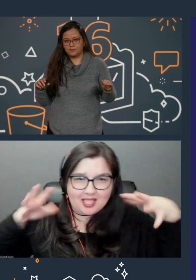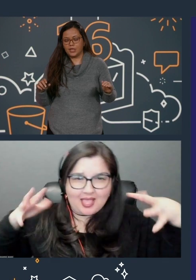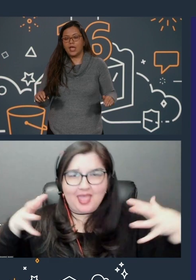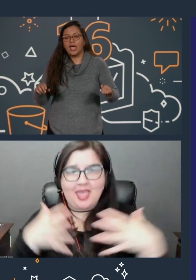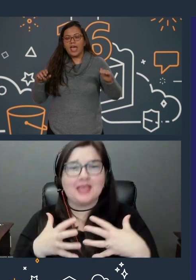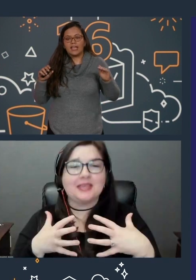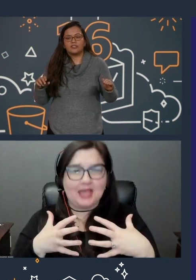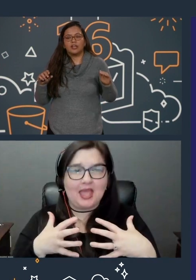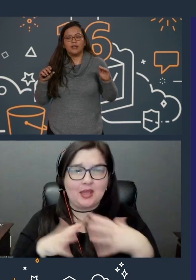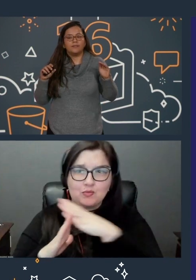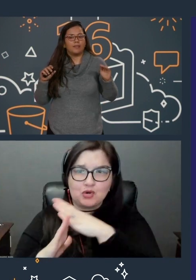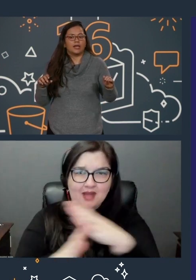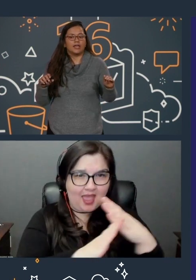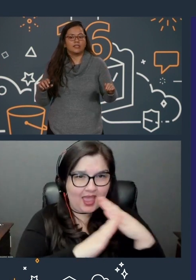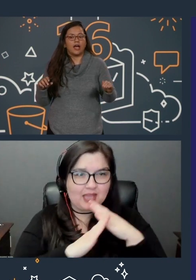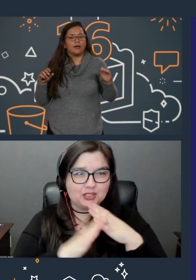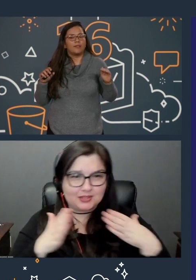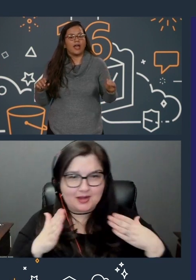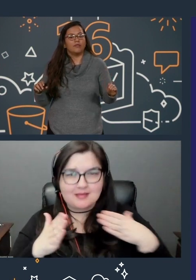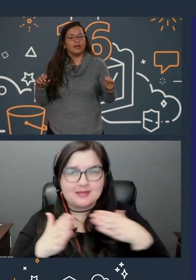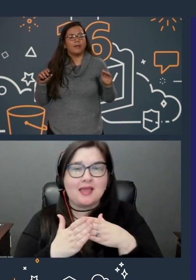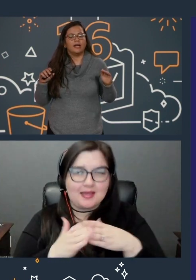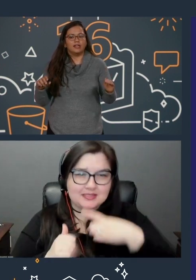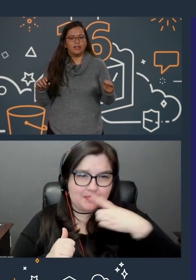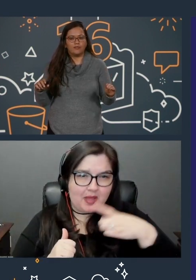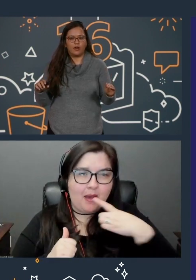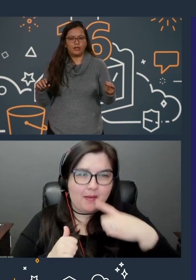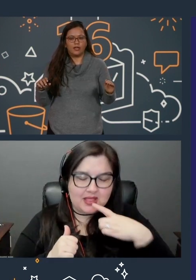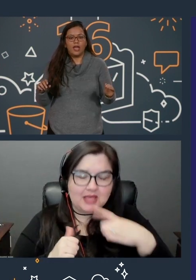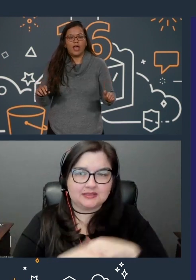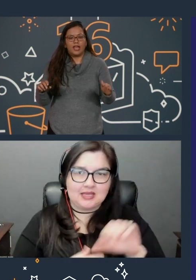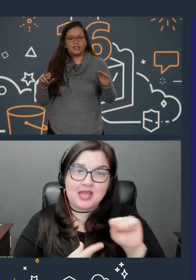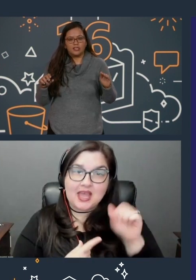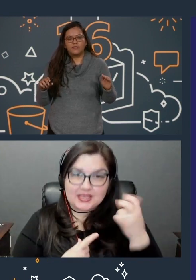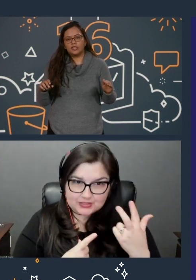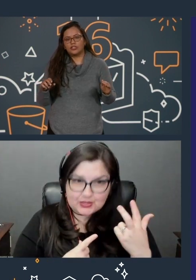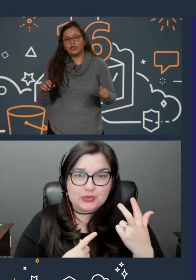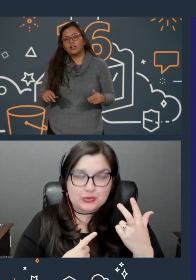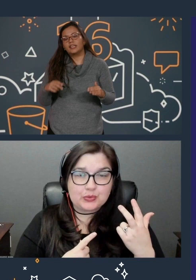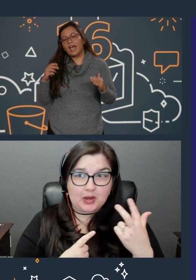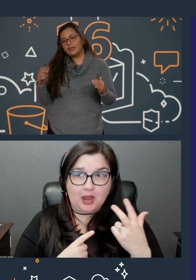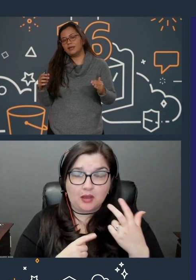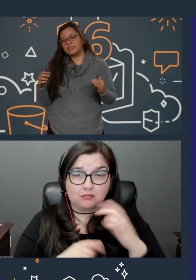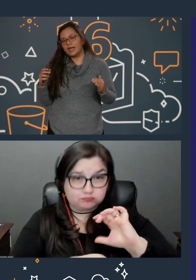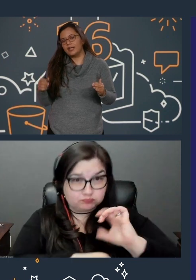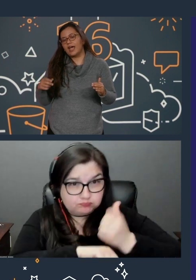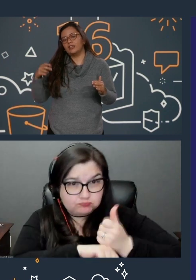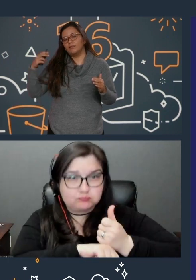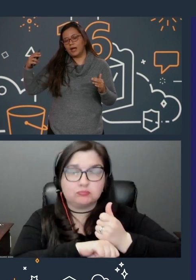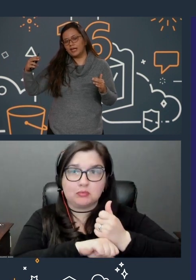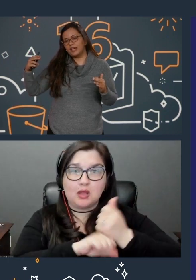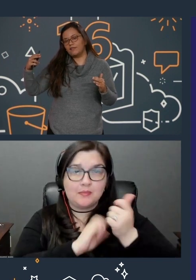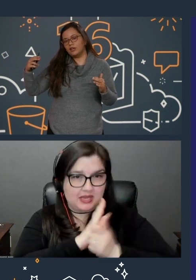S3 buckets are private by default and this feature can be set at the bucket level